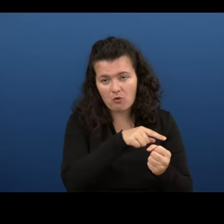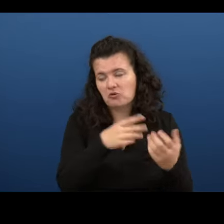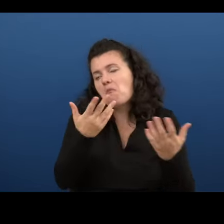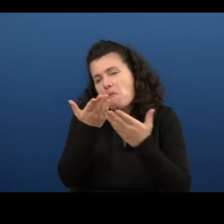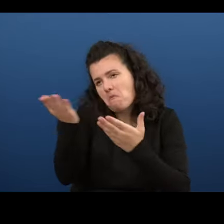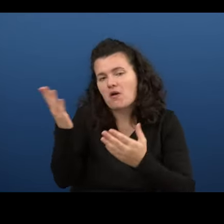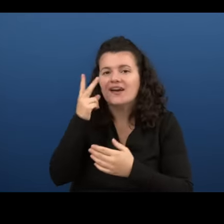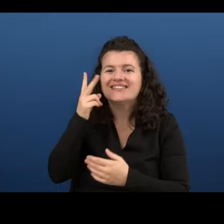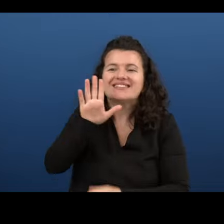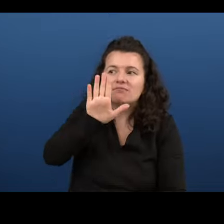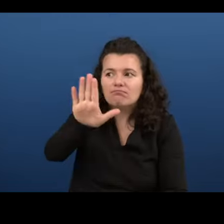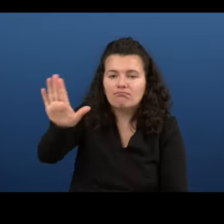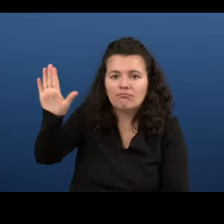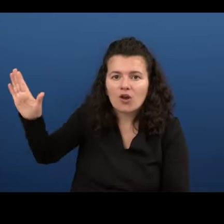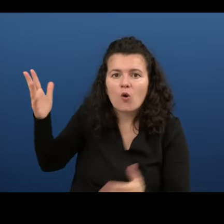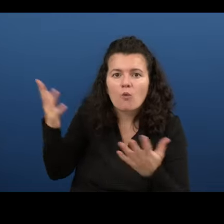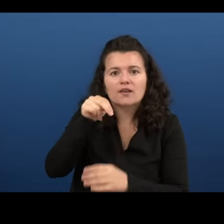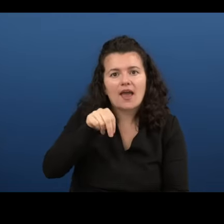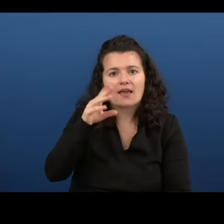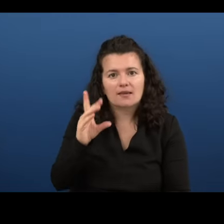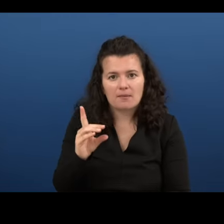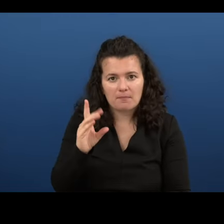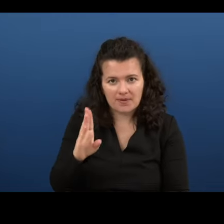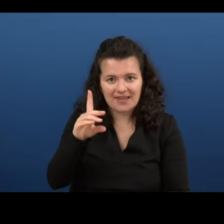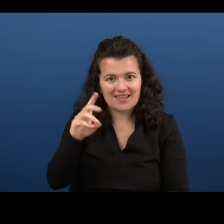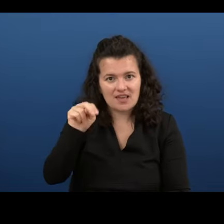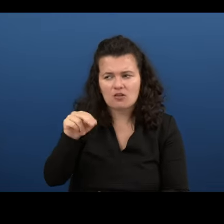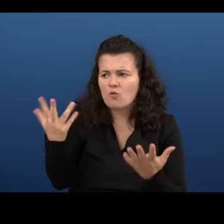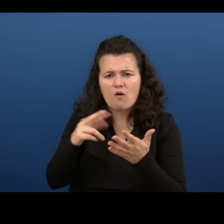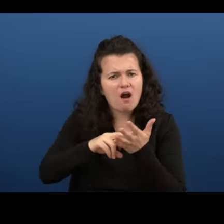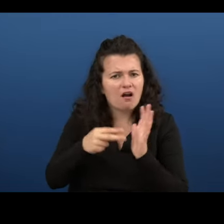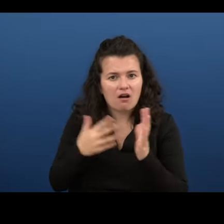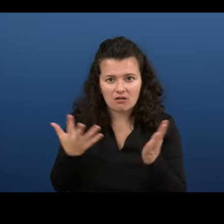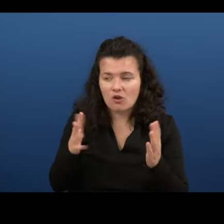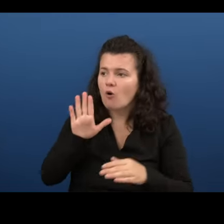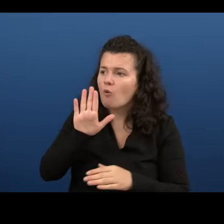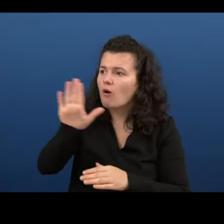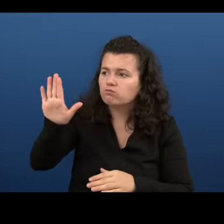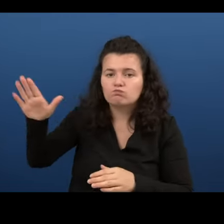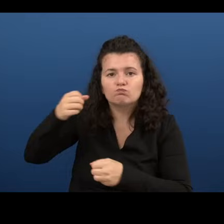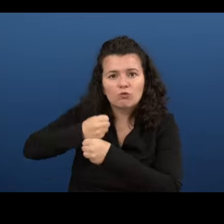of what is an MVP and what their respective roles are, and the benefits of joining an